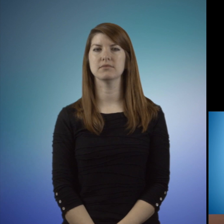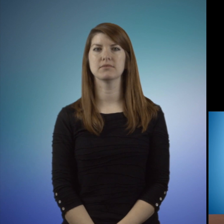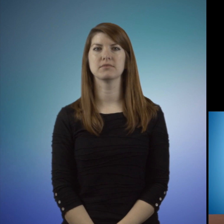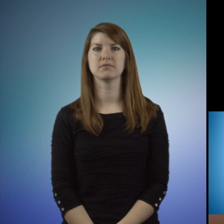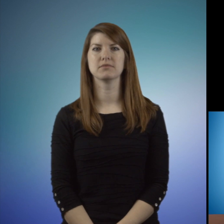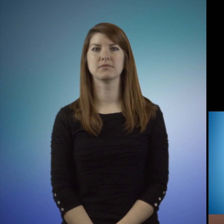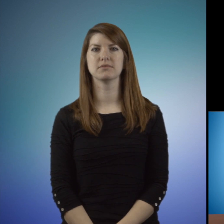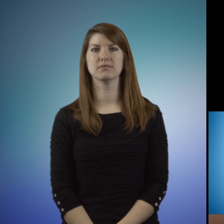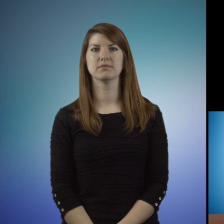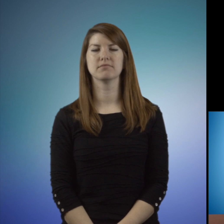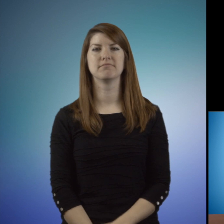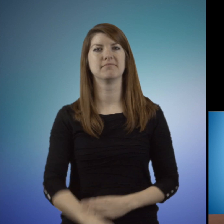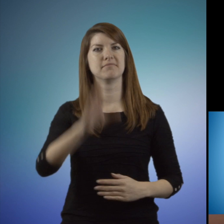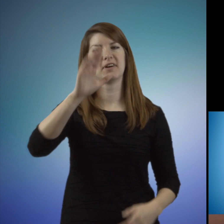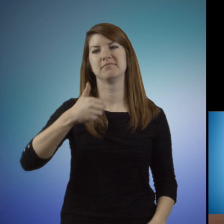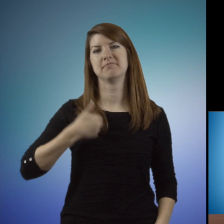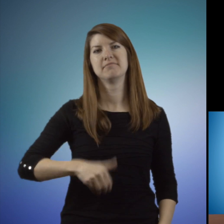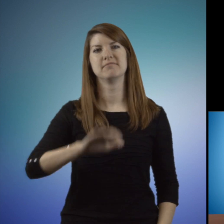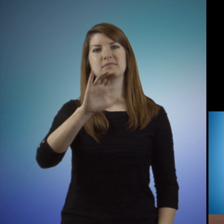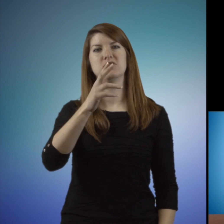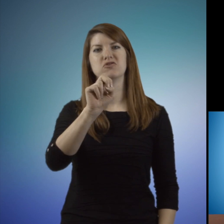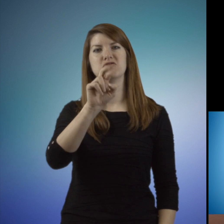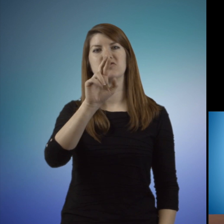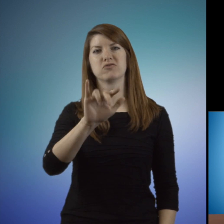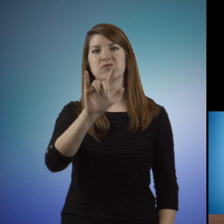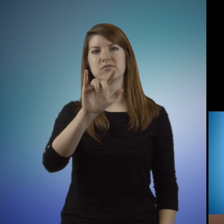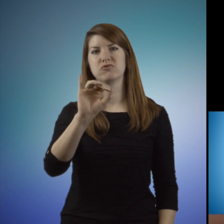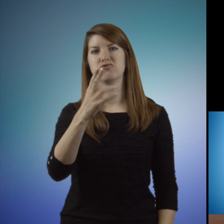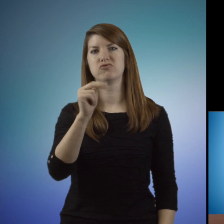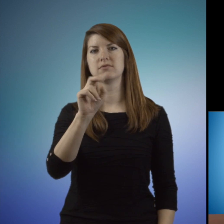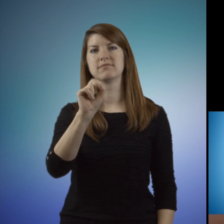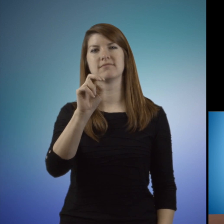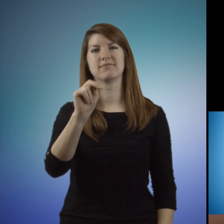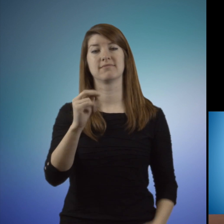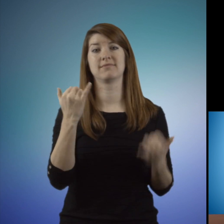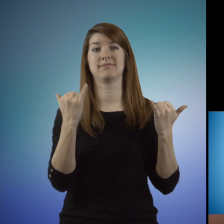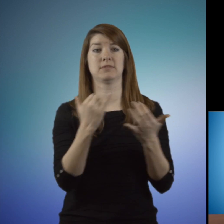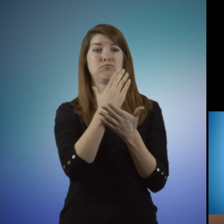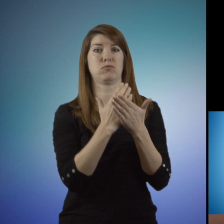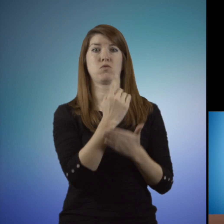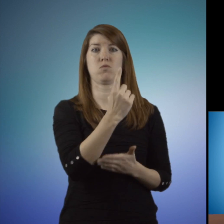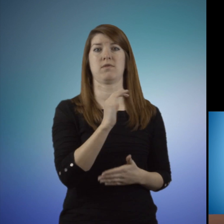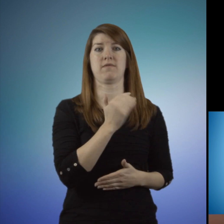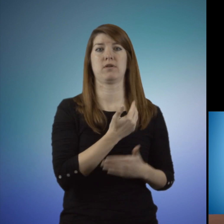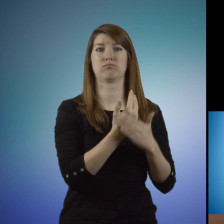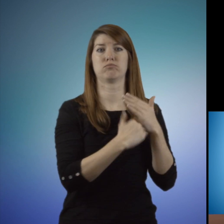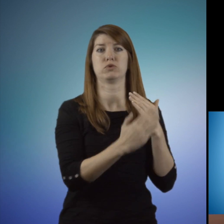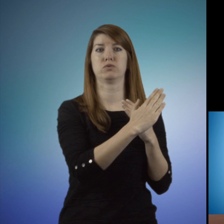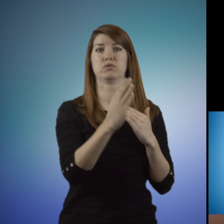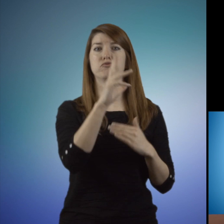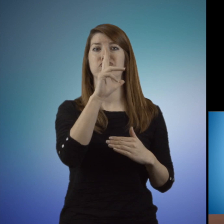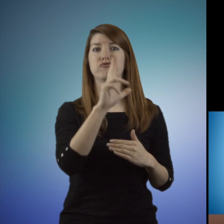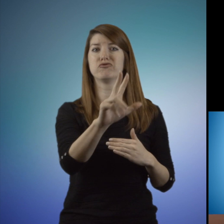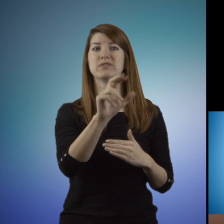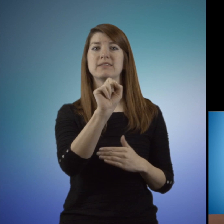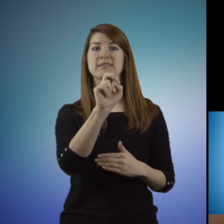Hi, this is Cheryl Johnson. And this is Part 1 of our birth to 3 series, addressing assessments and evaluations